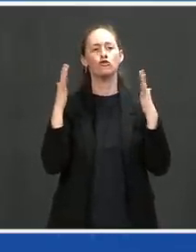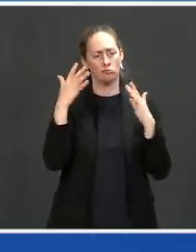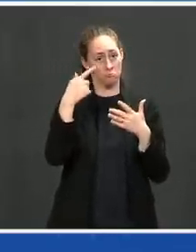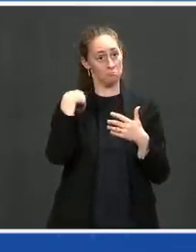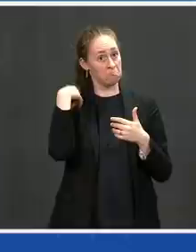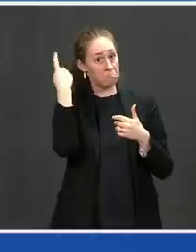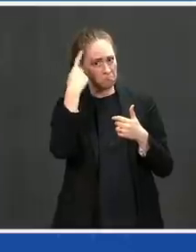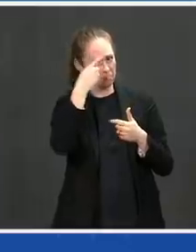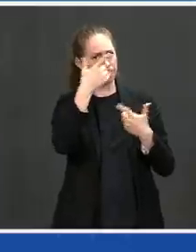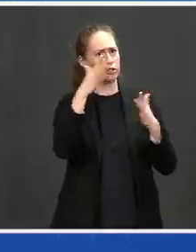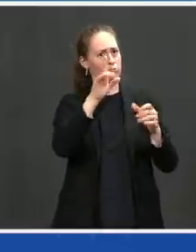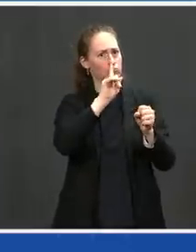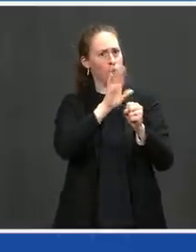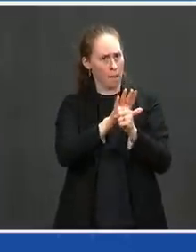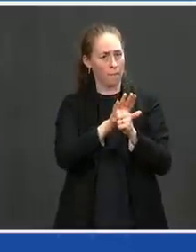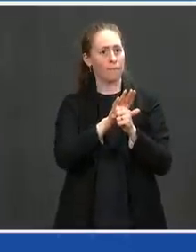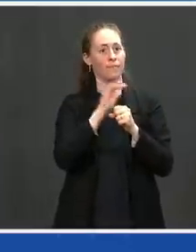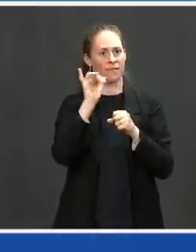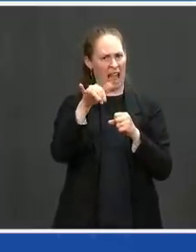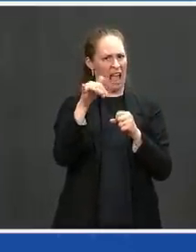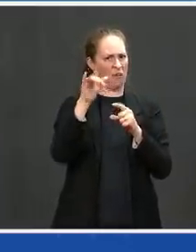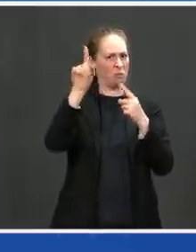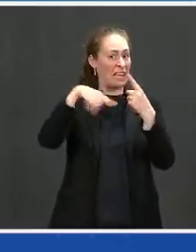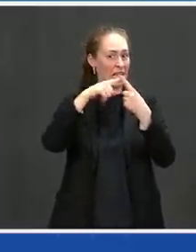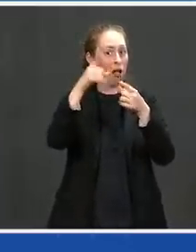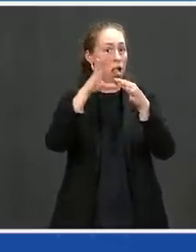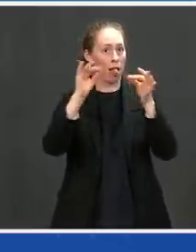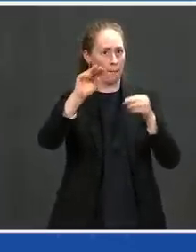will no longer have forces in Afghanistan?